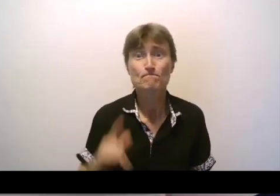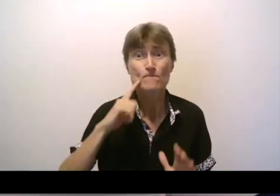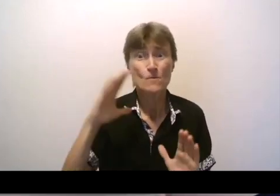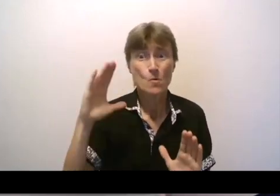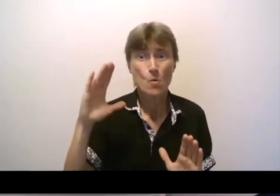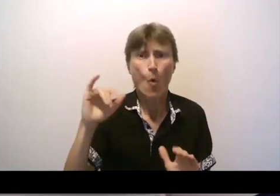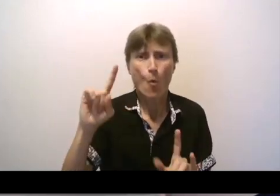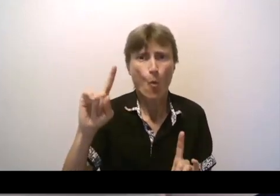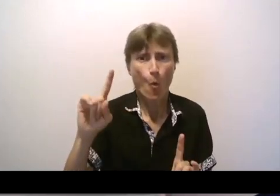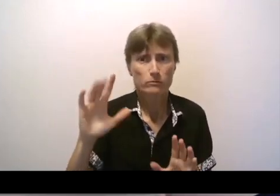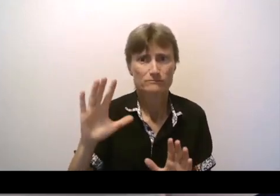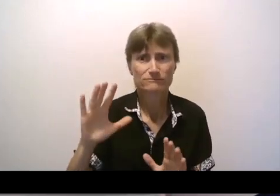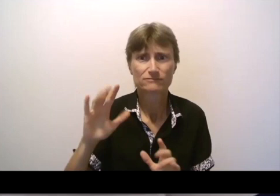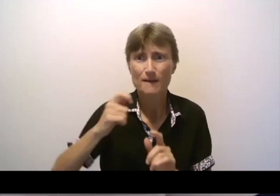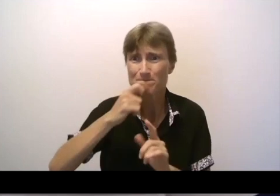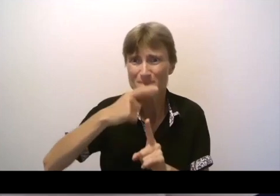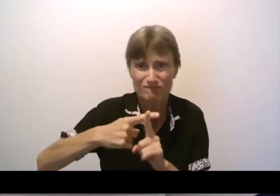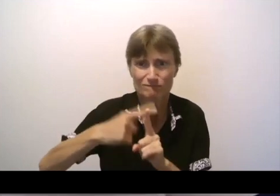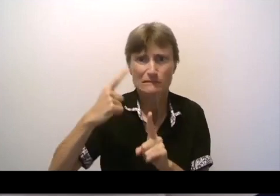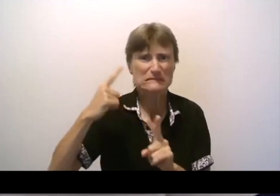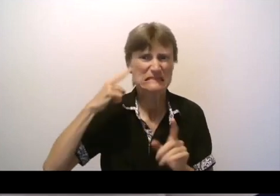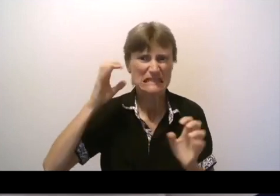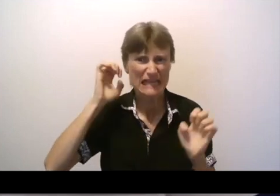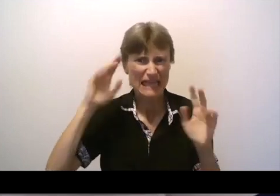stop it crossing my fingers we've got all of our technical difficulties